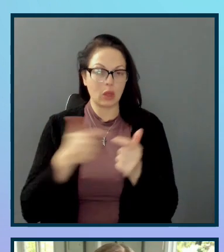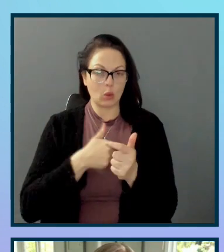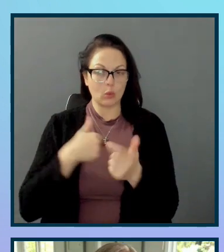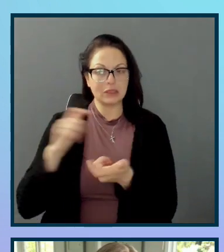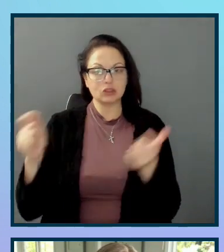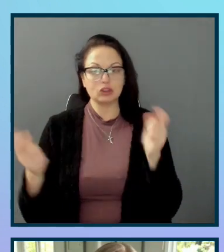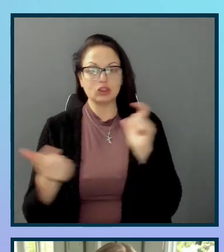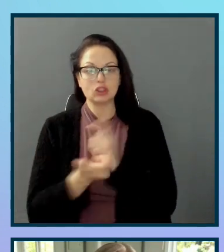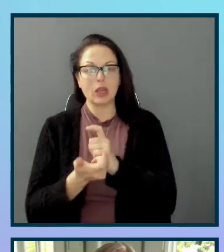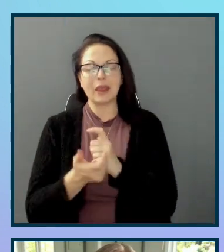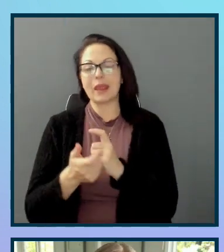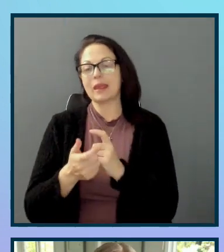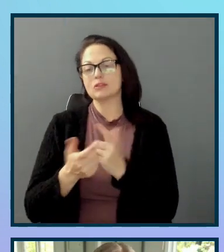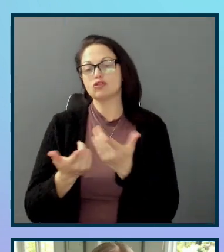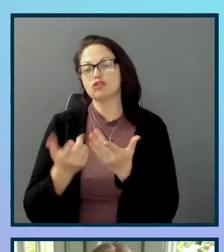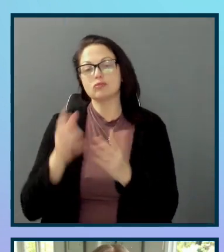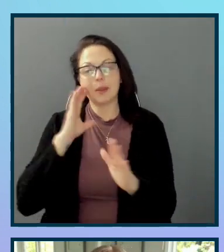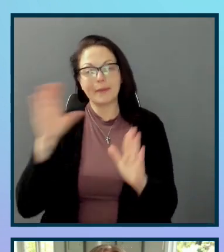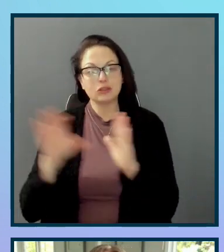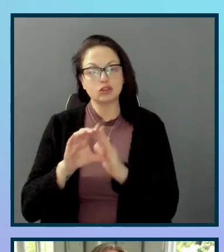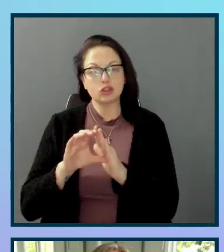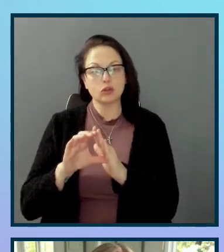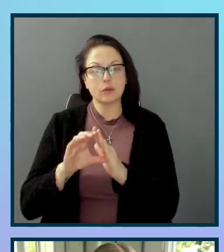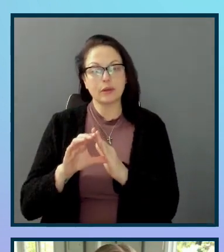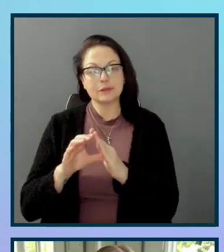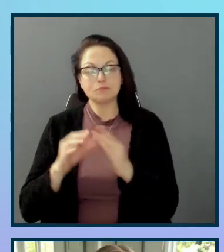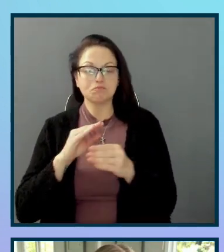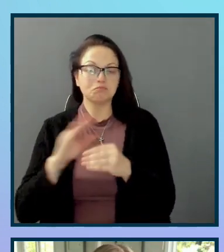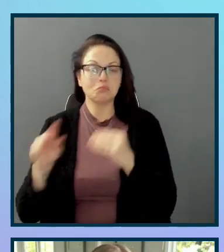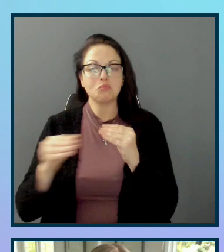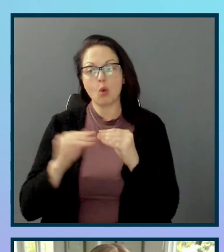We have this new look, it's brighter, maybe a little bit more fallish and fun,